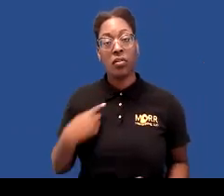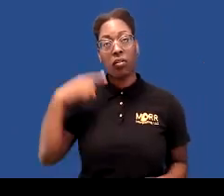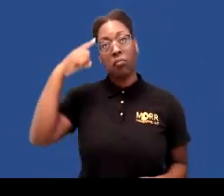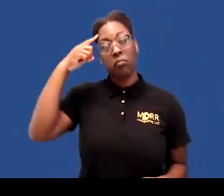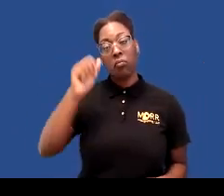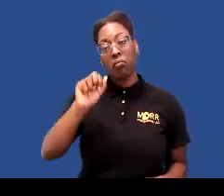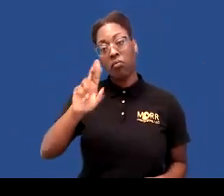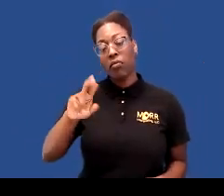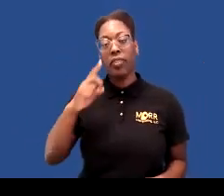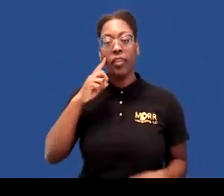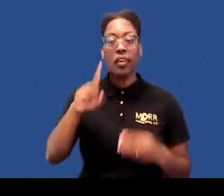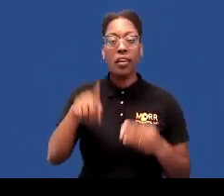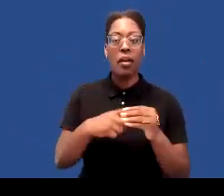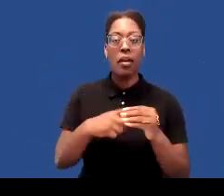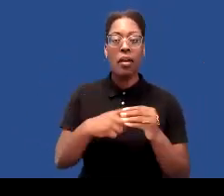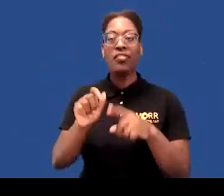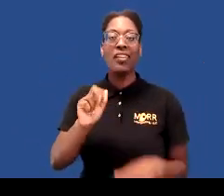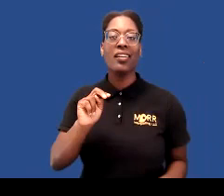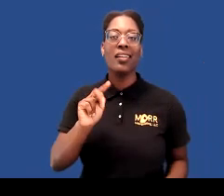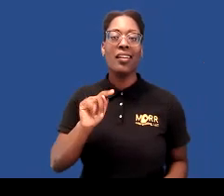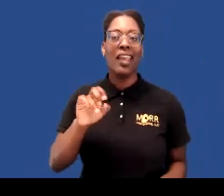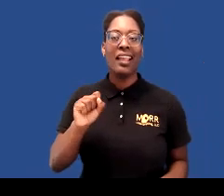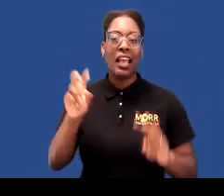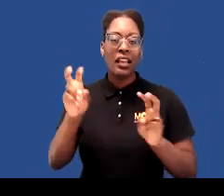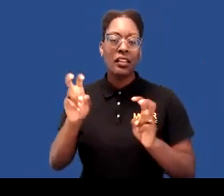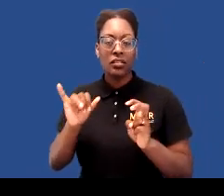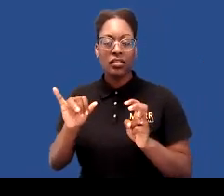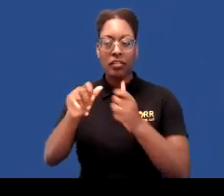that go into it, particularly anti-hierarchical, right?